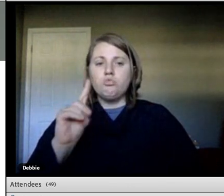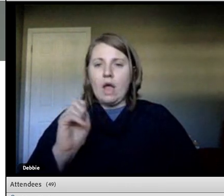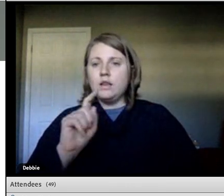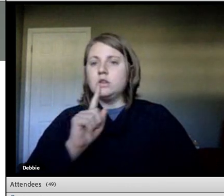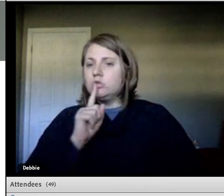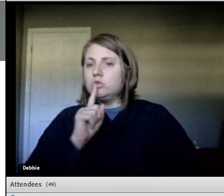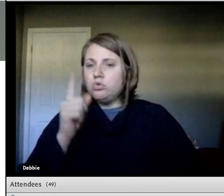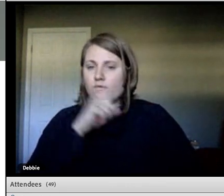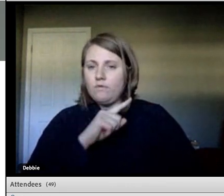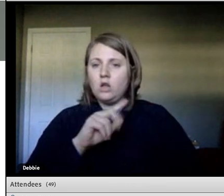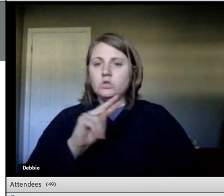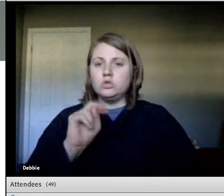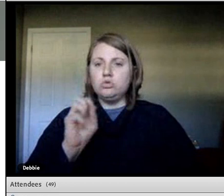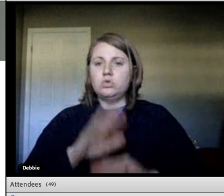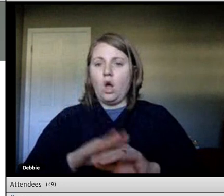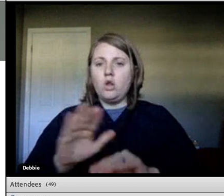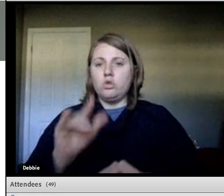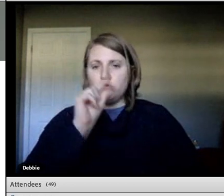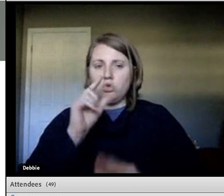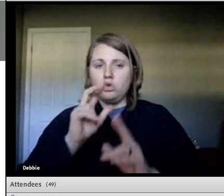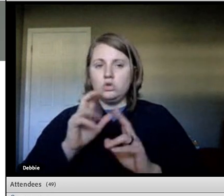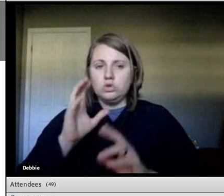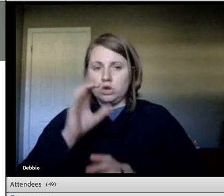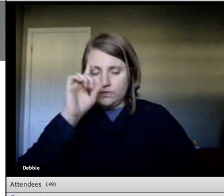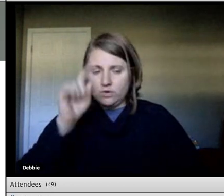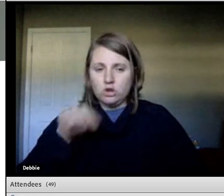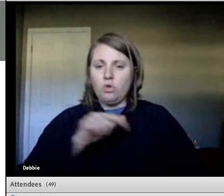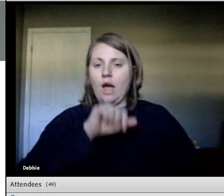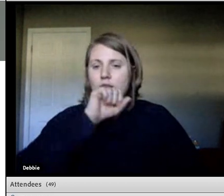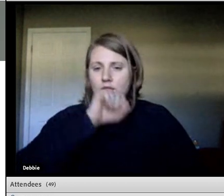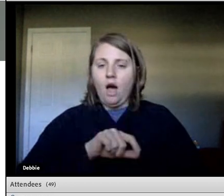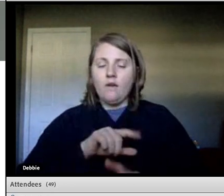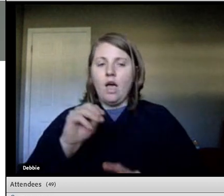And then OpenSSL will help you certify your website as secure.